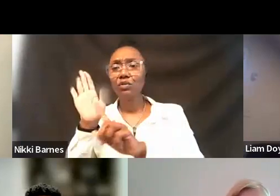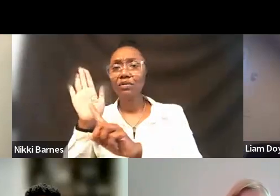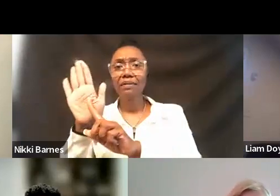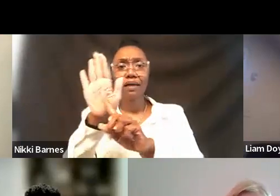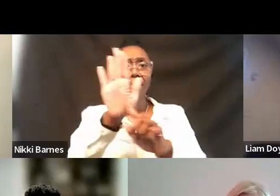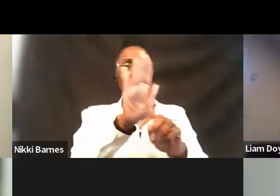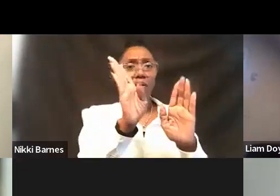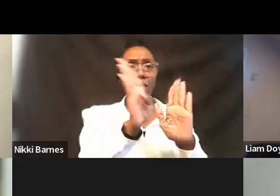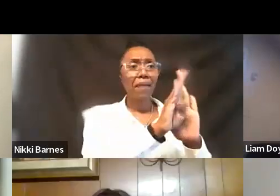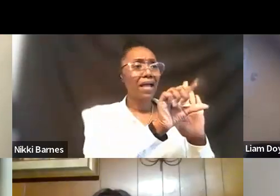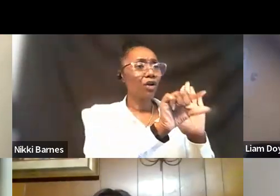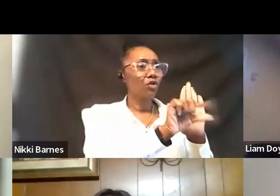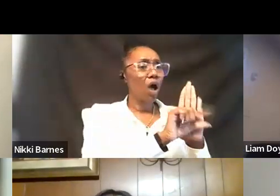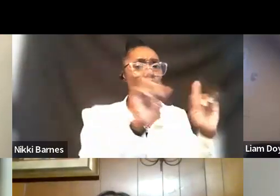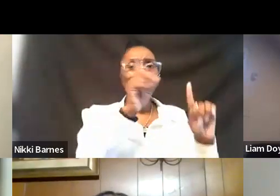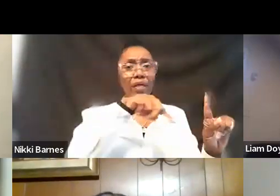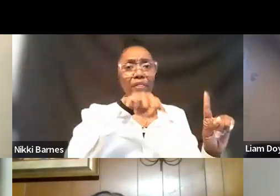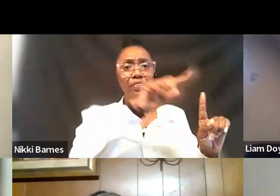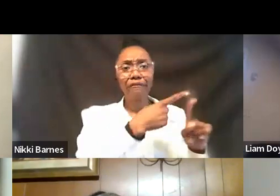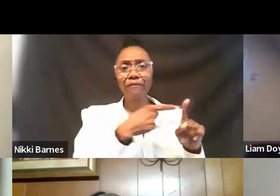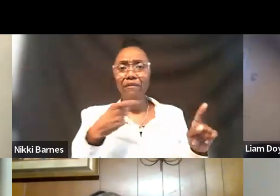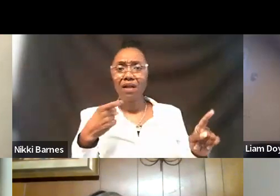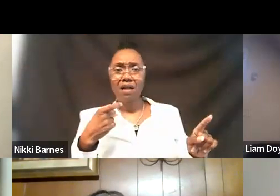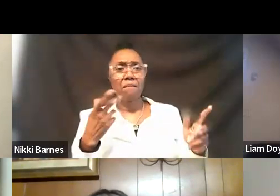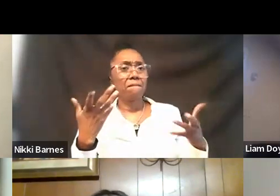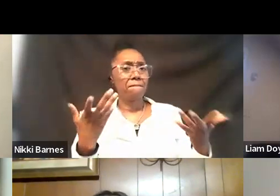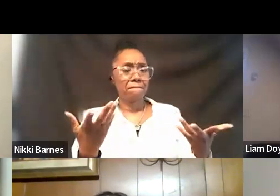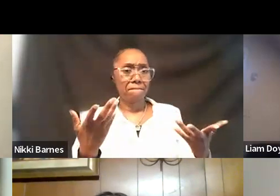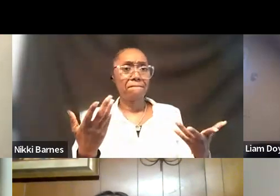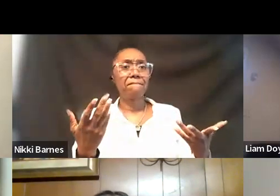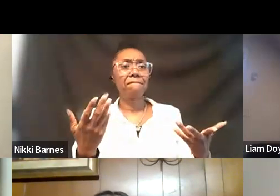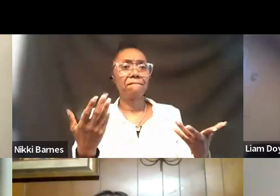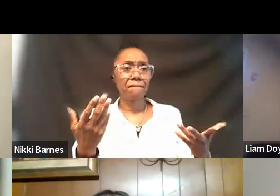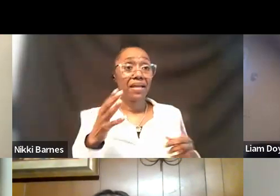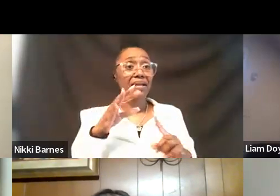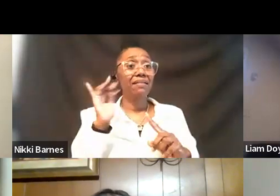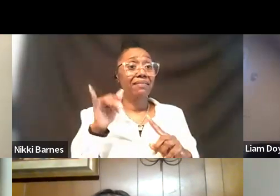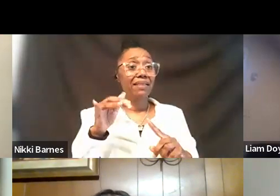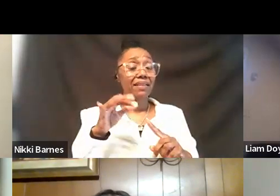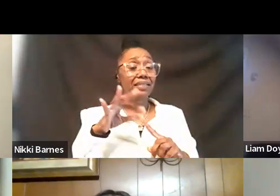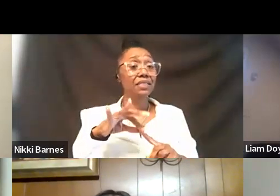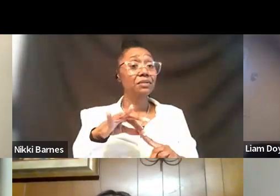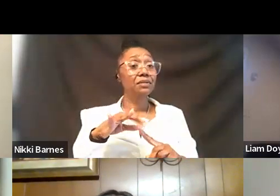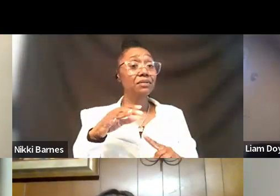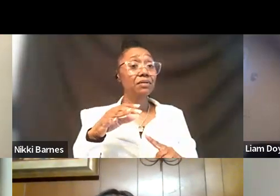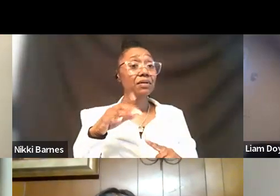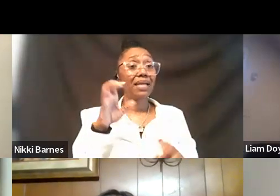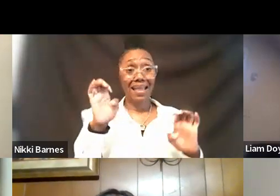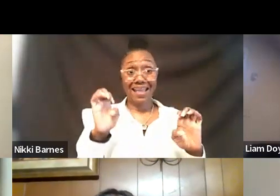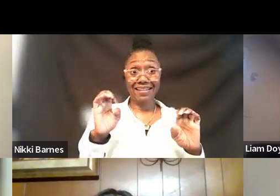Where they come from or, you know, things of that sort. And especially in the education system.